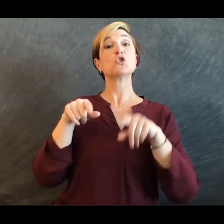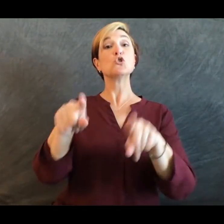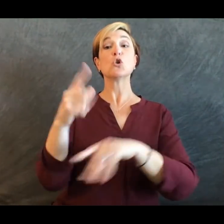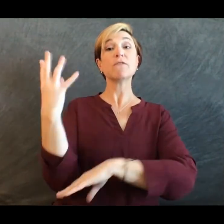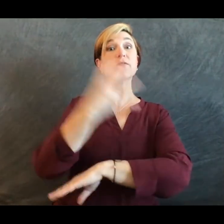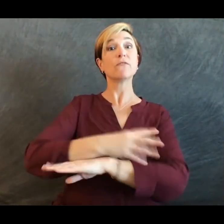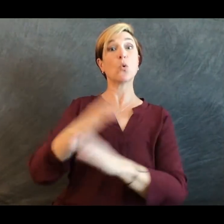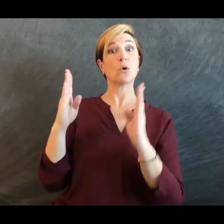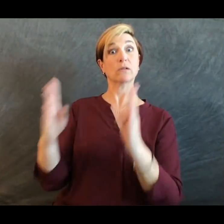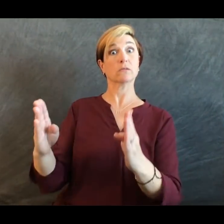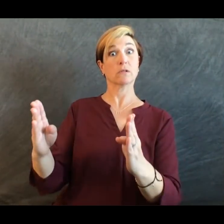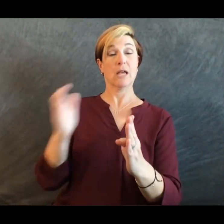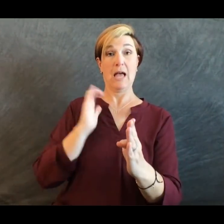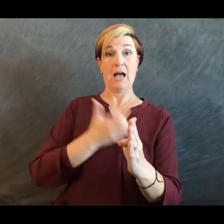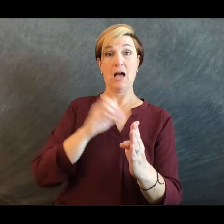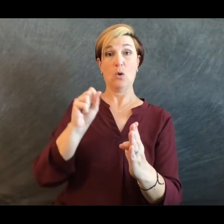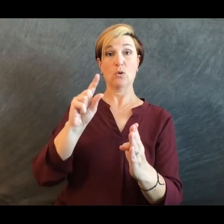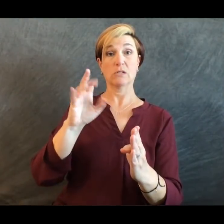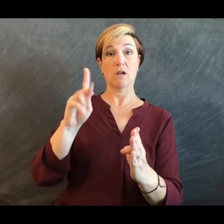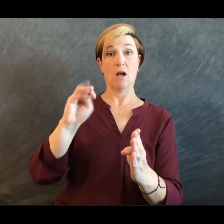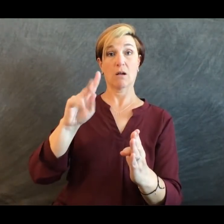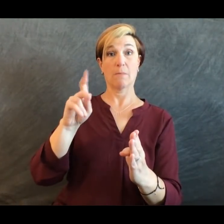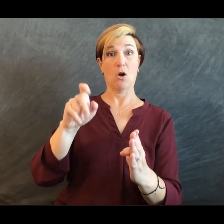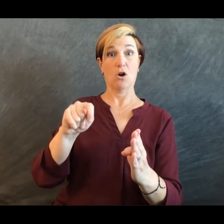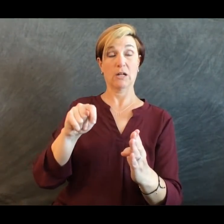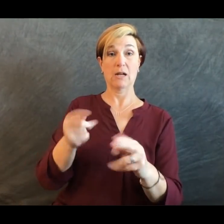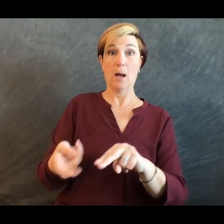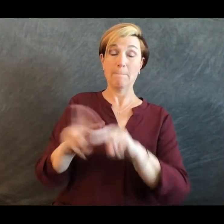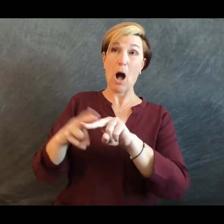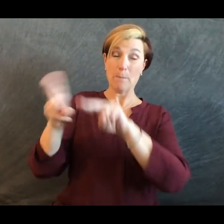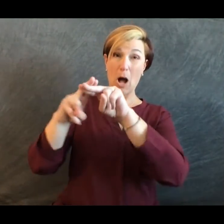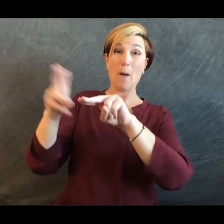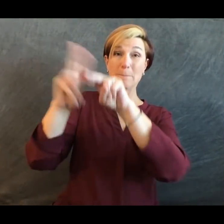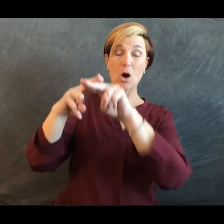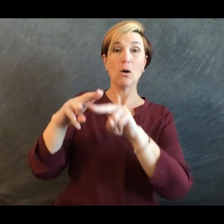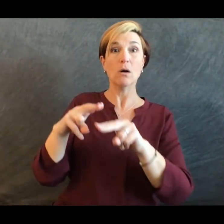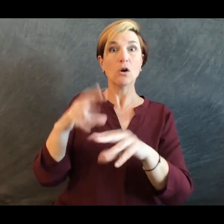increased stock market increase that we've had in 50 years that tells you